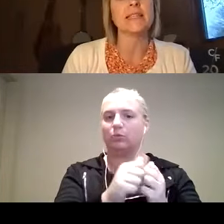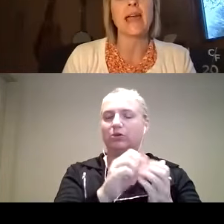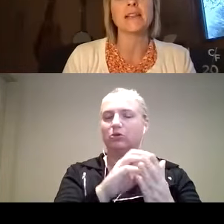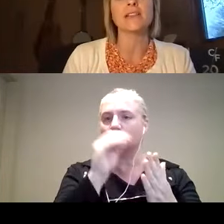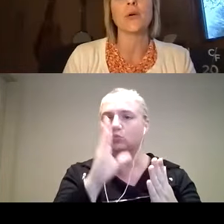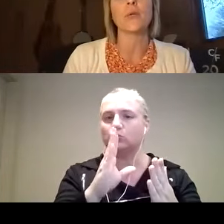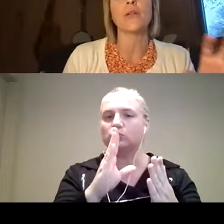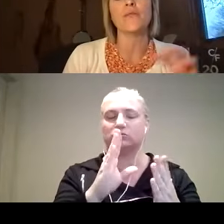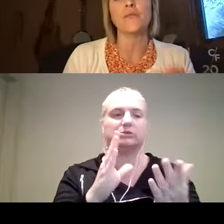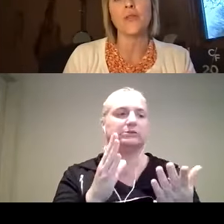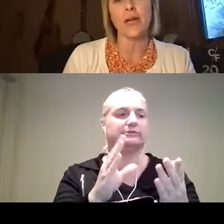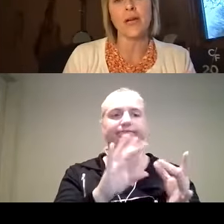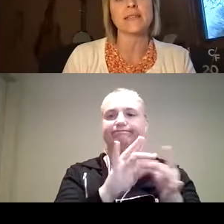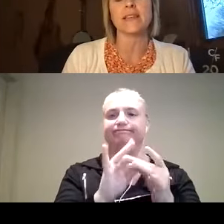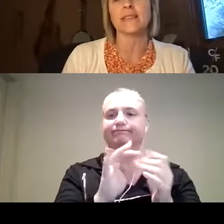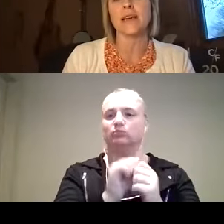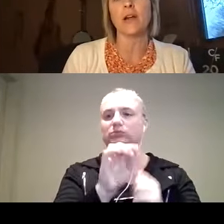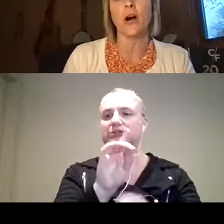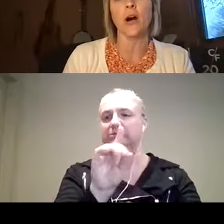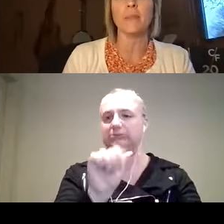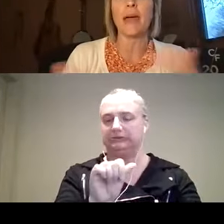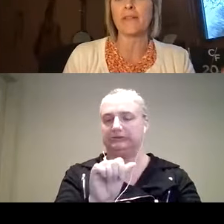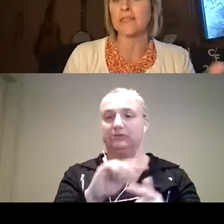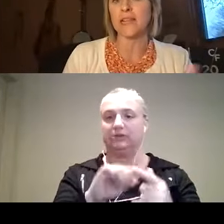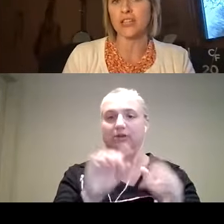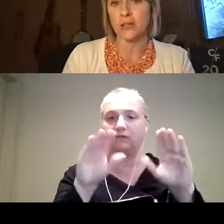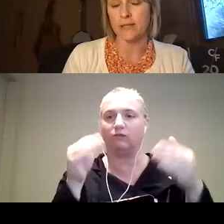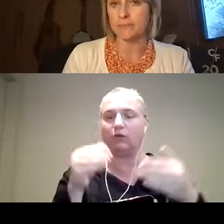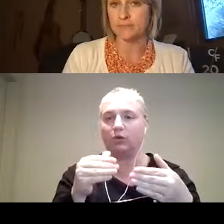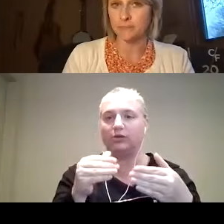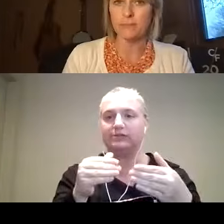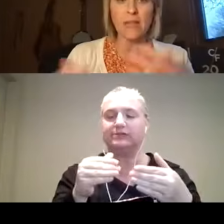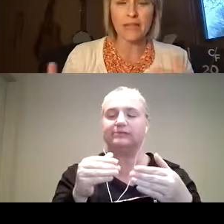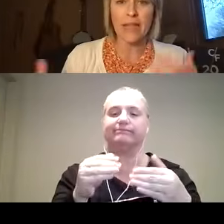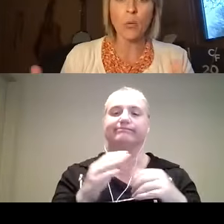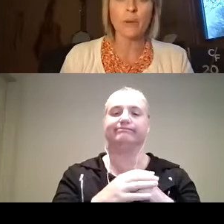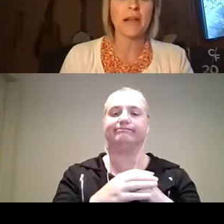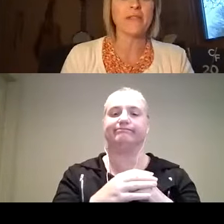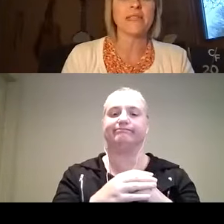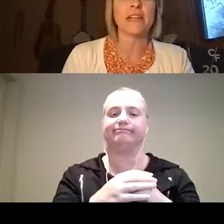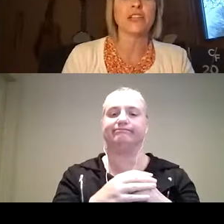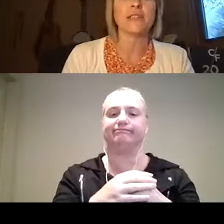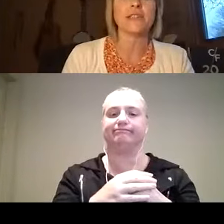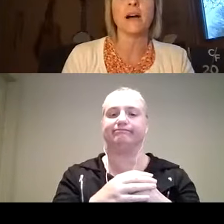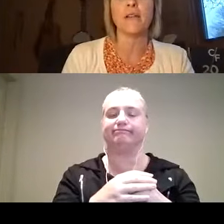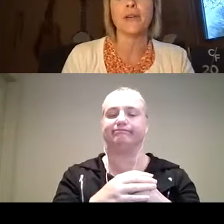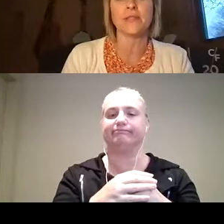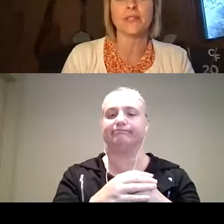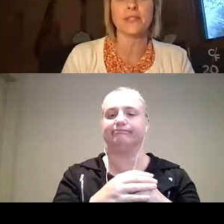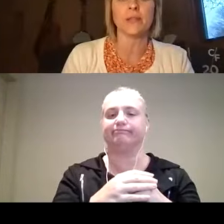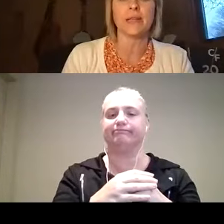And so, the focus is then on the manifestations, the outward manifestations of those disabilities